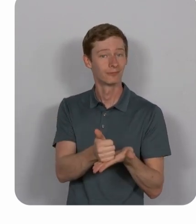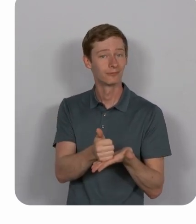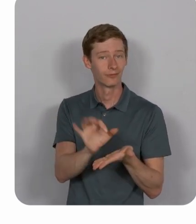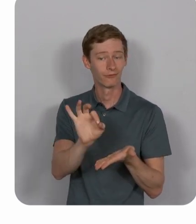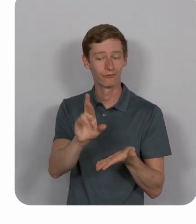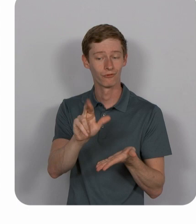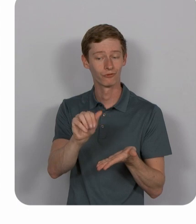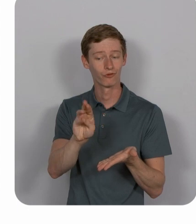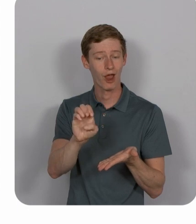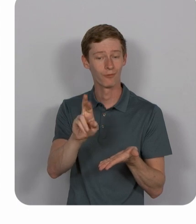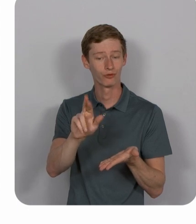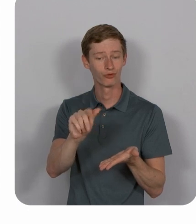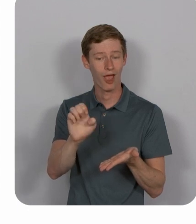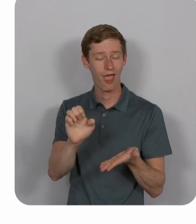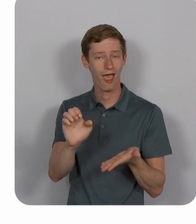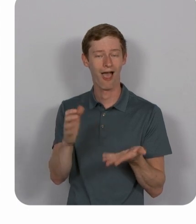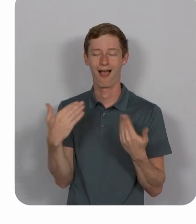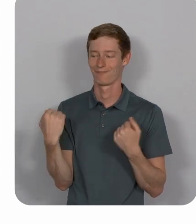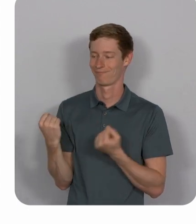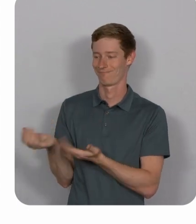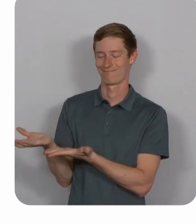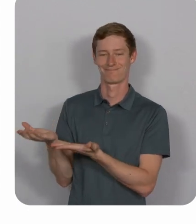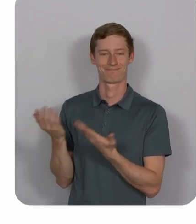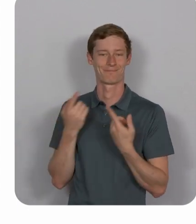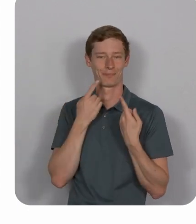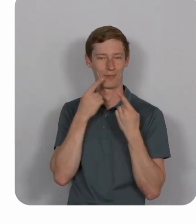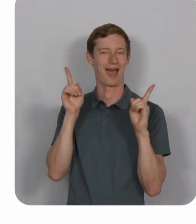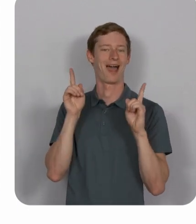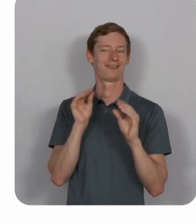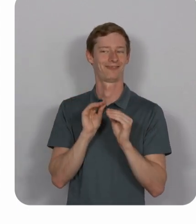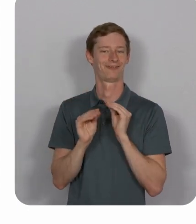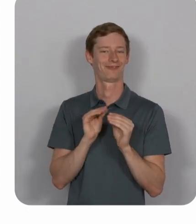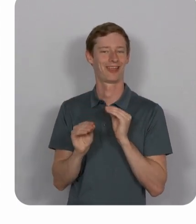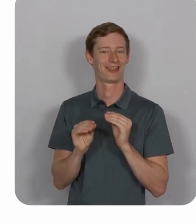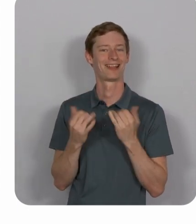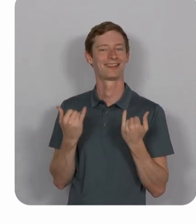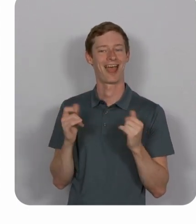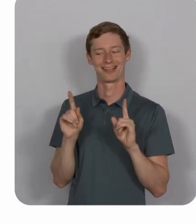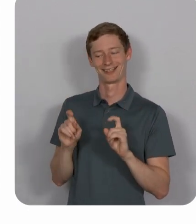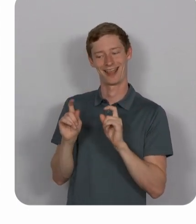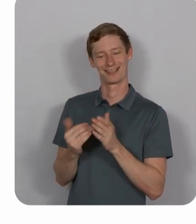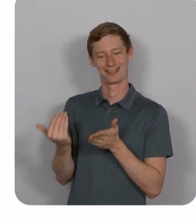There you go. Let’s hit Refresh and see what happens.